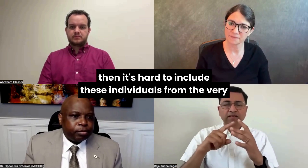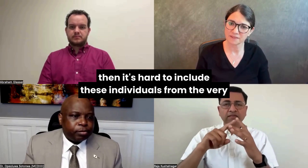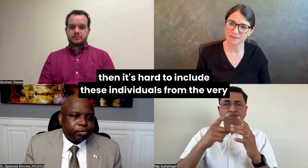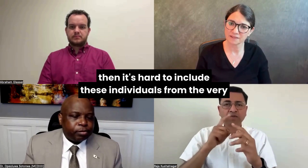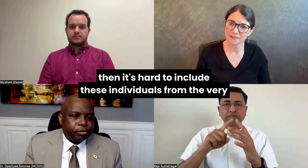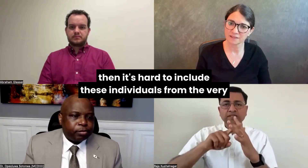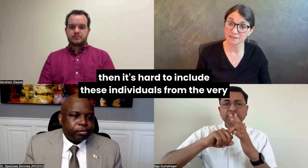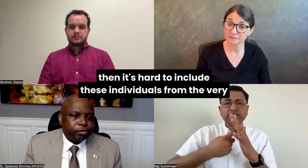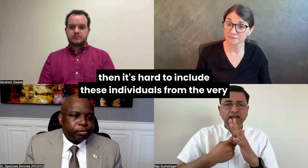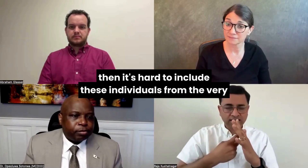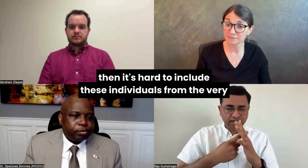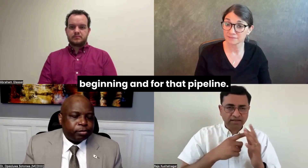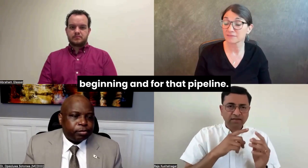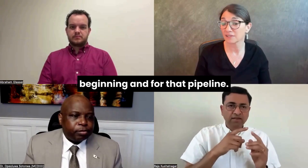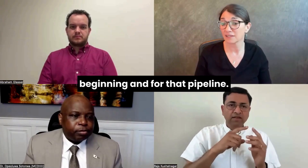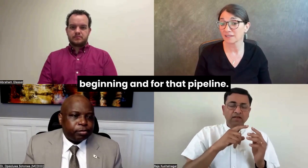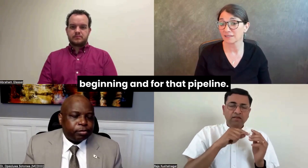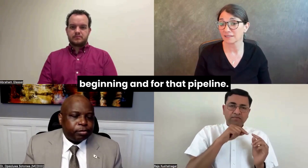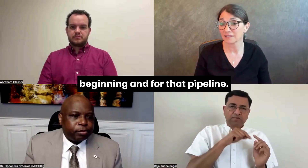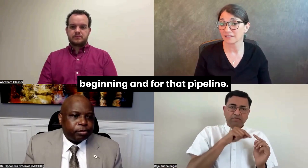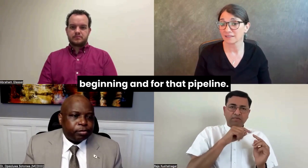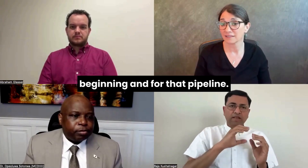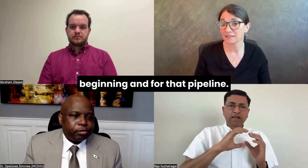beginning and for that pipeline.